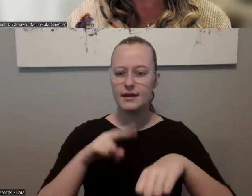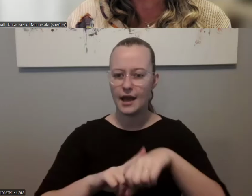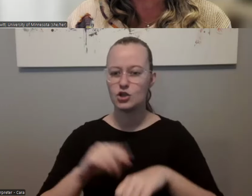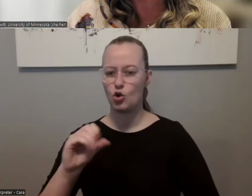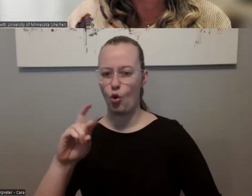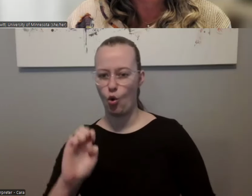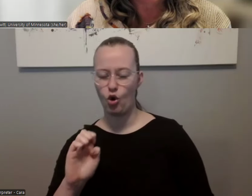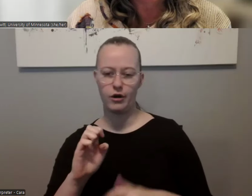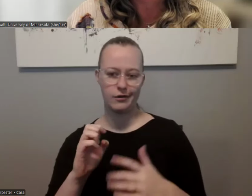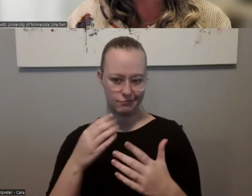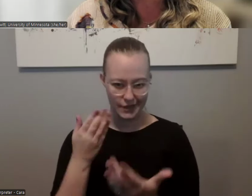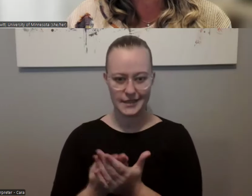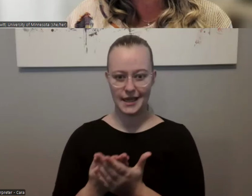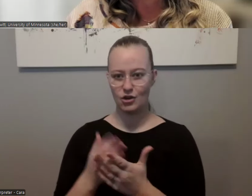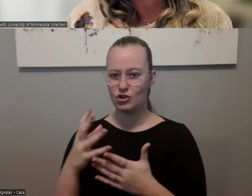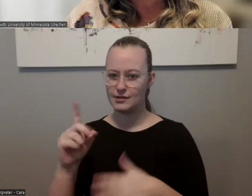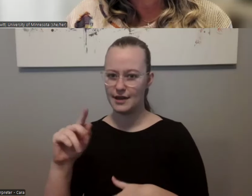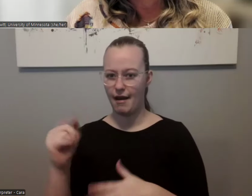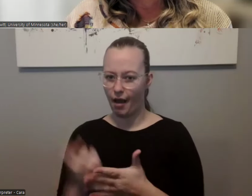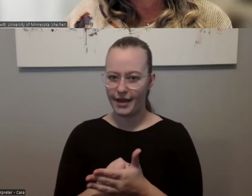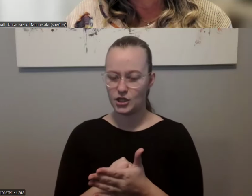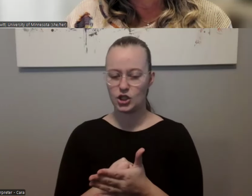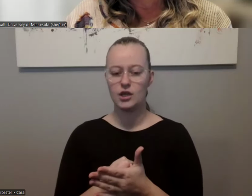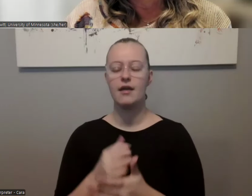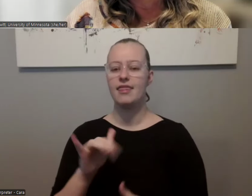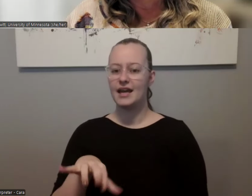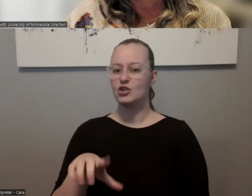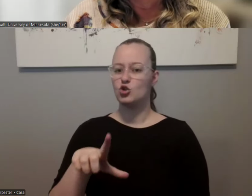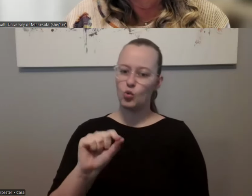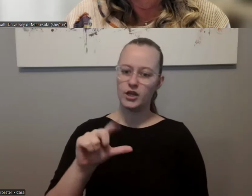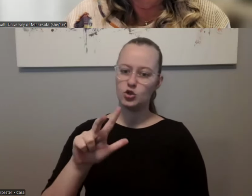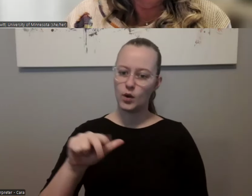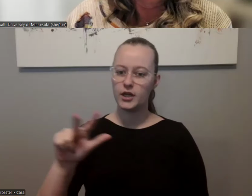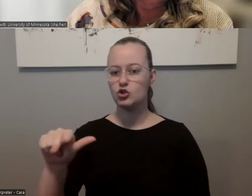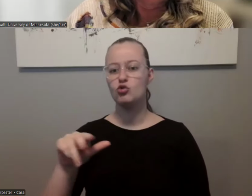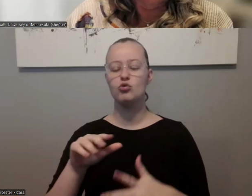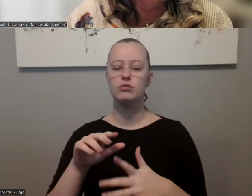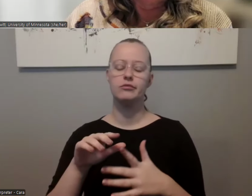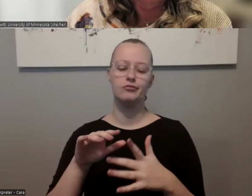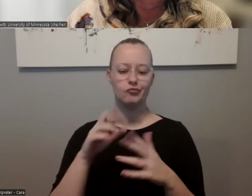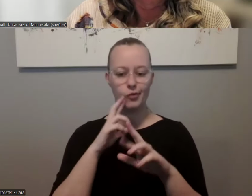Indicator State Workforce Data Collection. Their 2022 report on the intellectual and